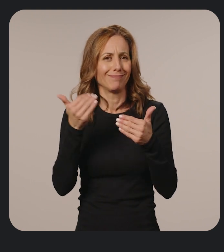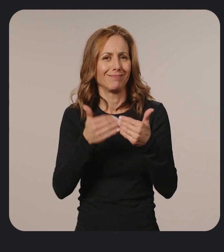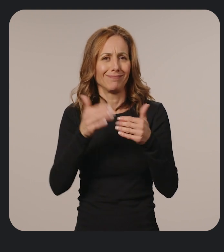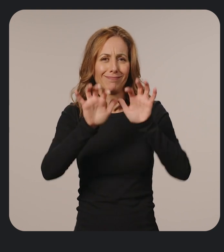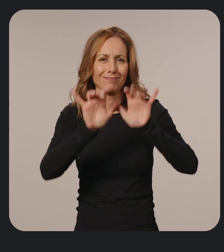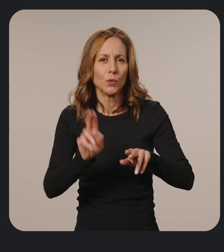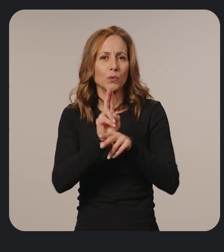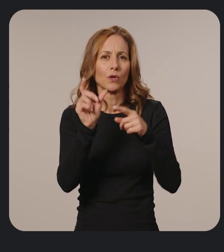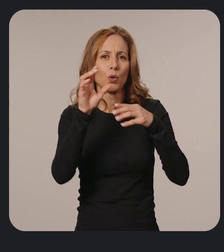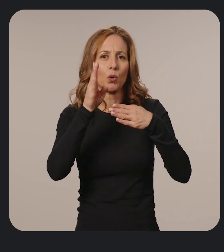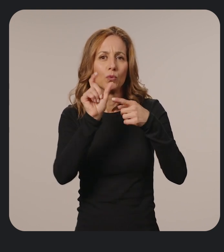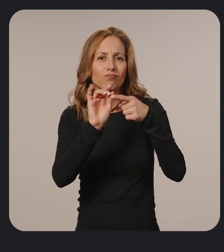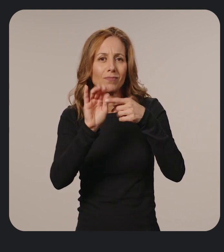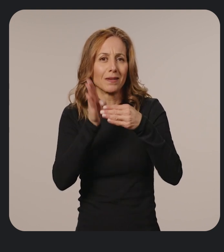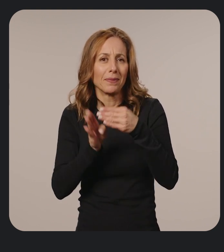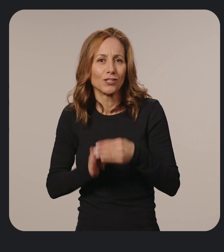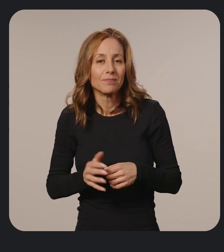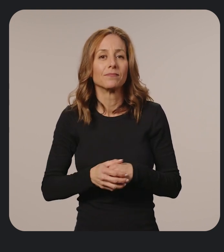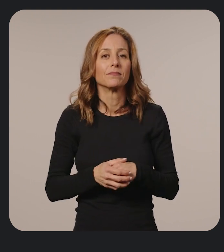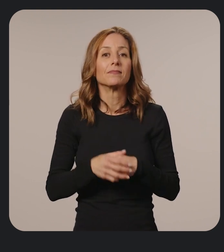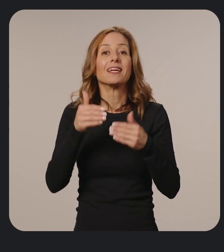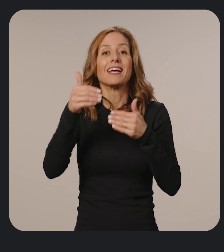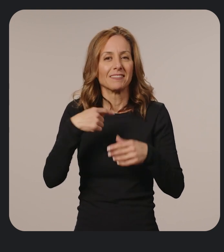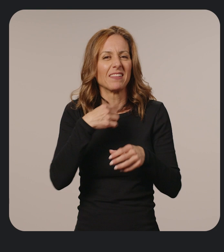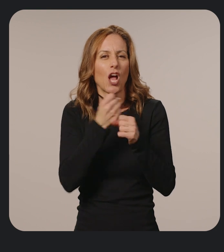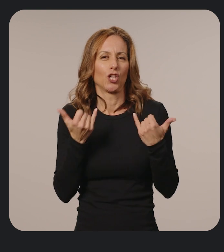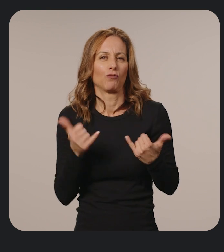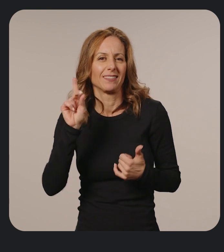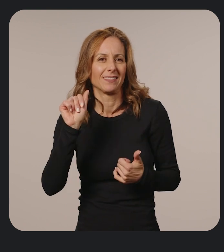As you can see, this code is really easy to write using code completions.